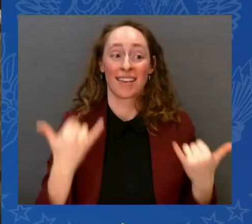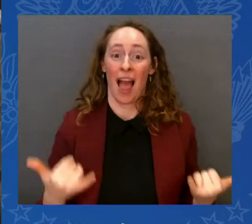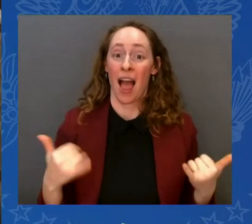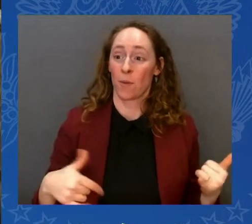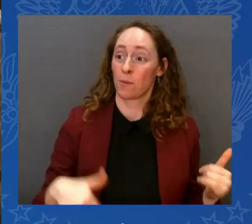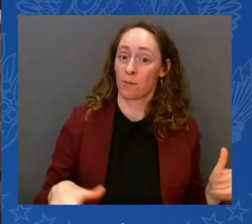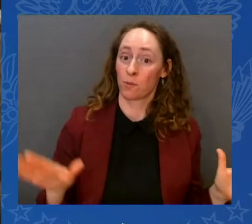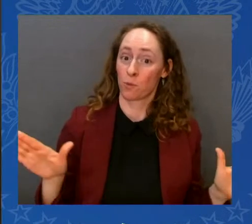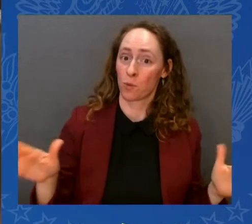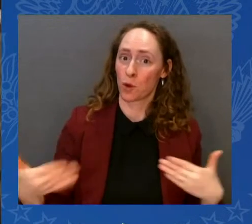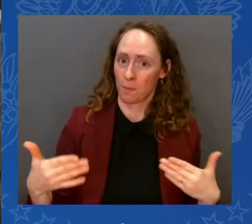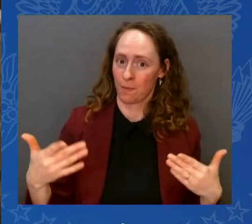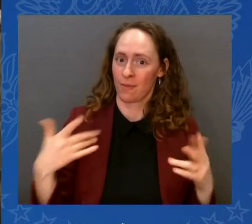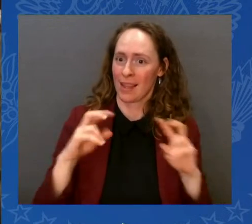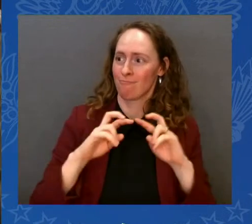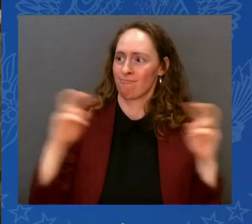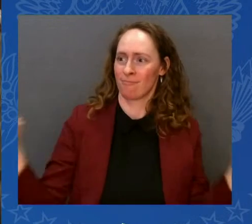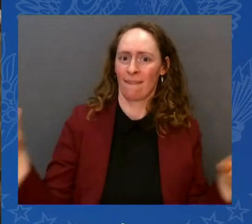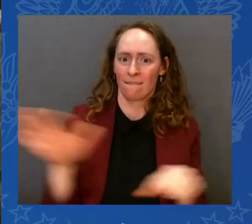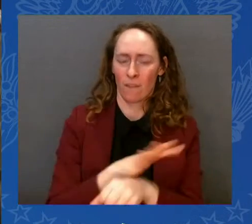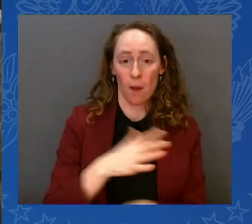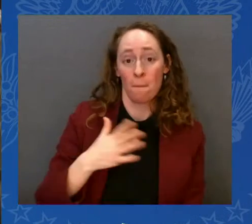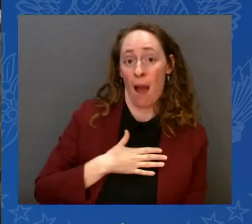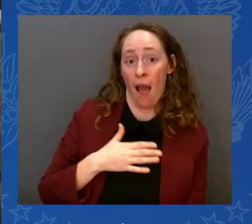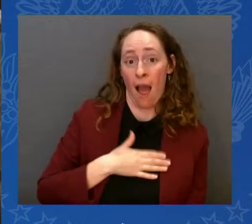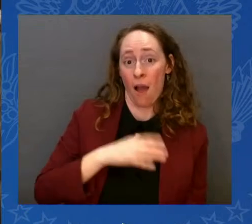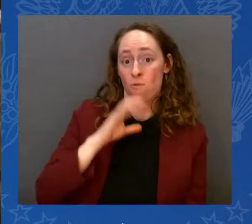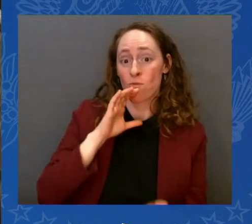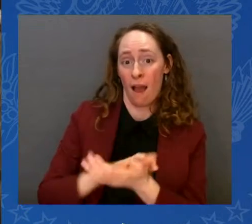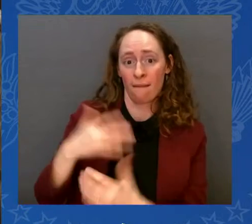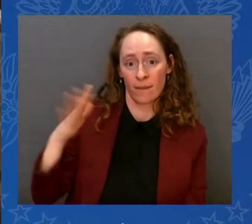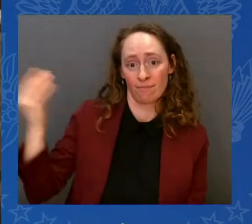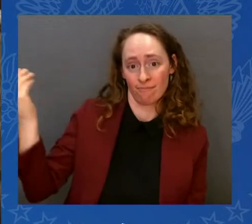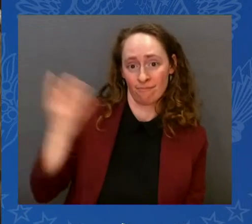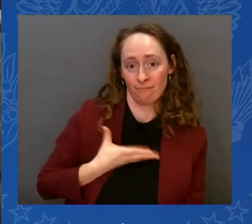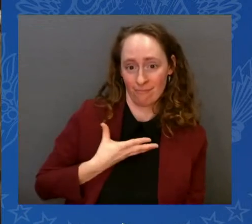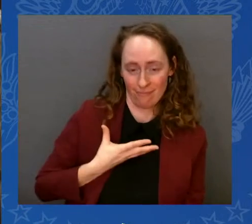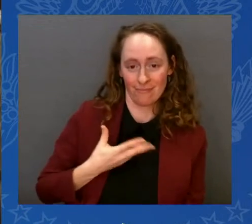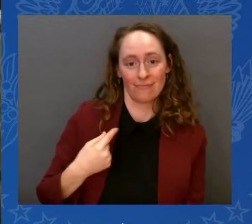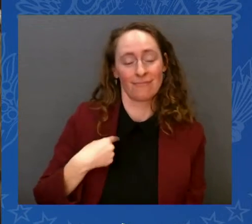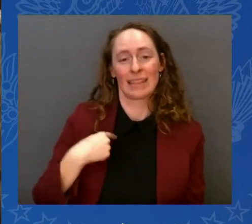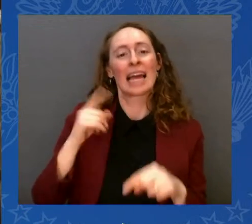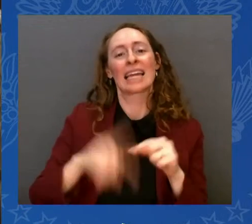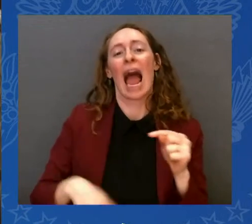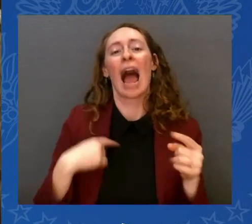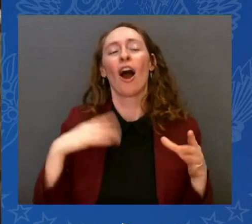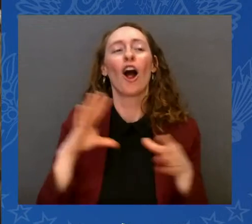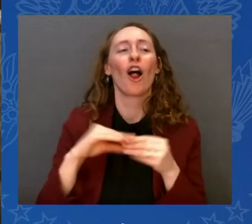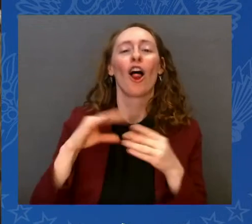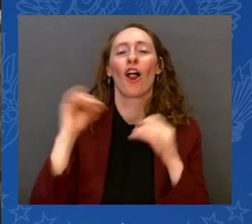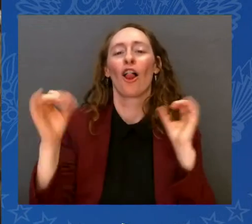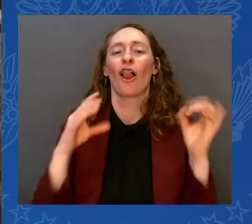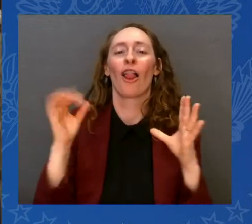so the get-stuff-done caucus. Governors get stuff done. I know you -- we've heard you refer to Mitch